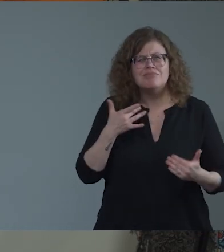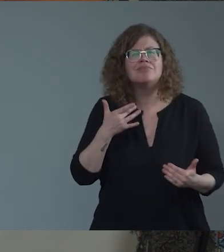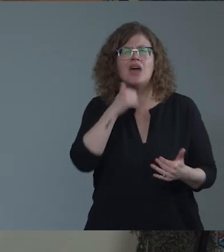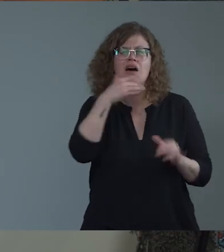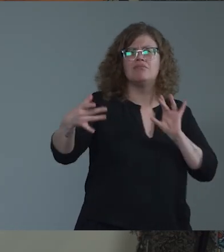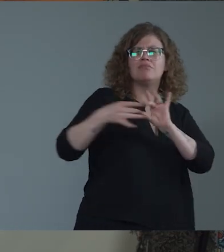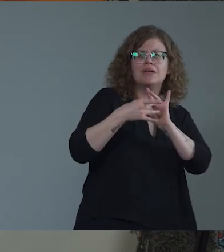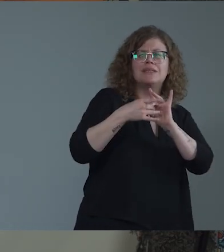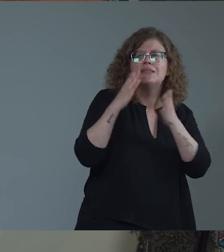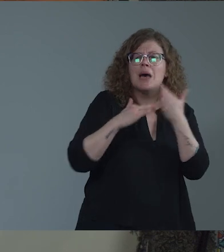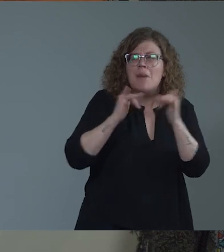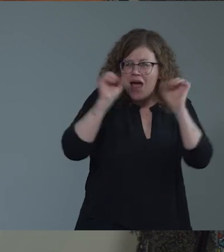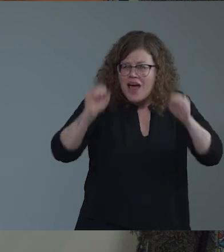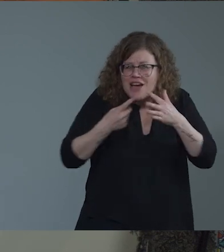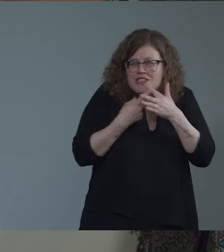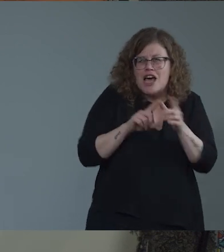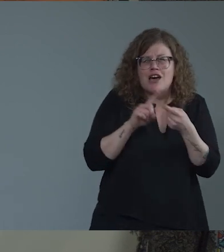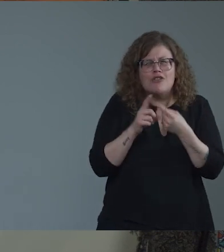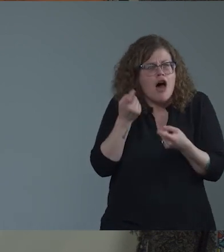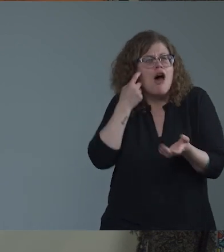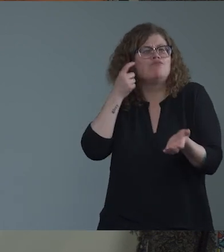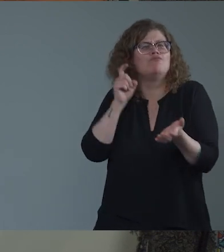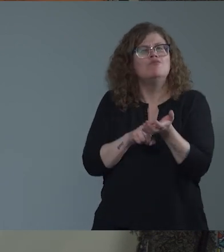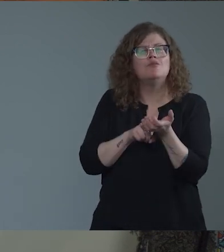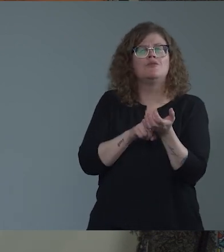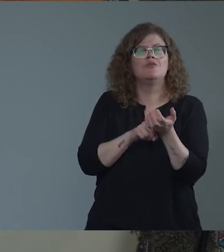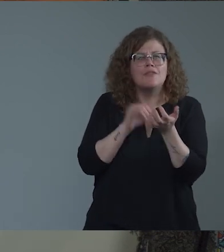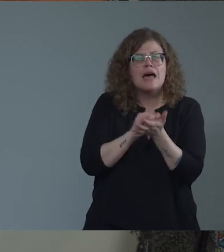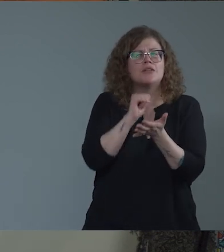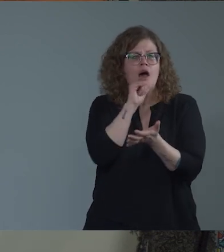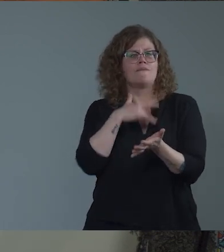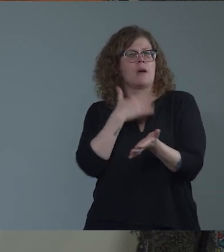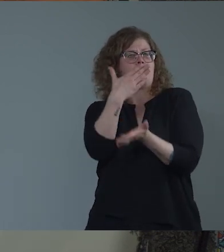about that city eventually, over time. Right? And people may love them or hate them,